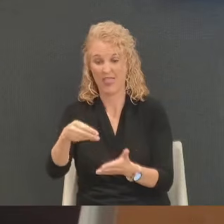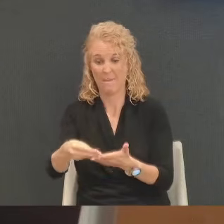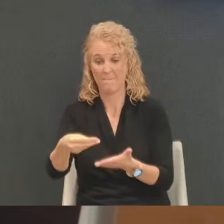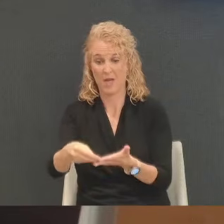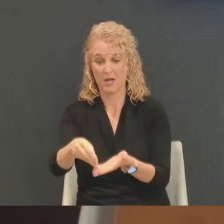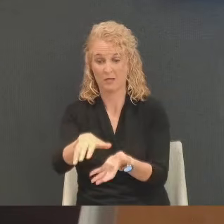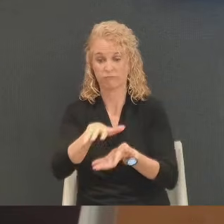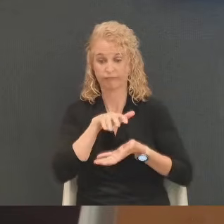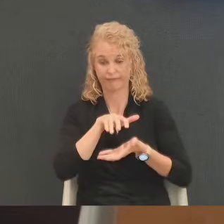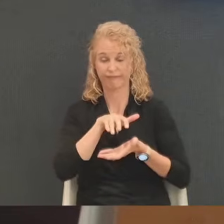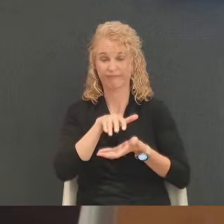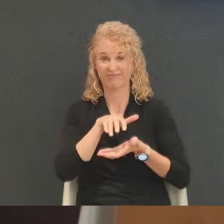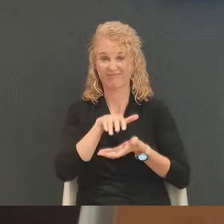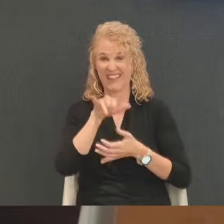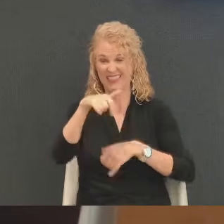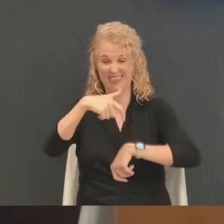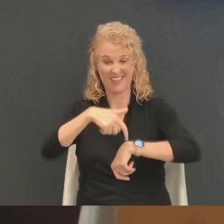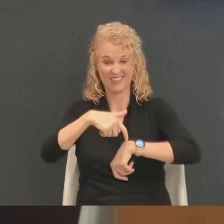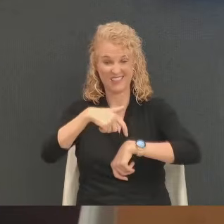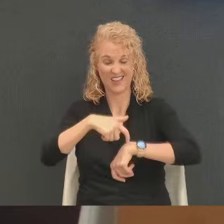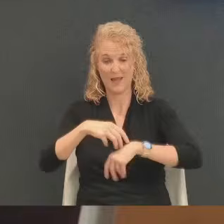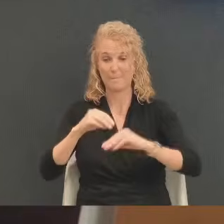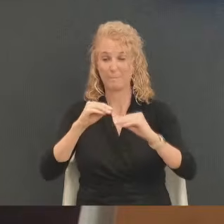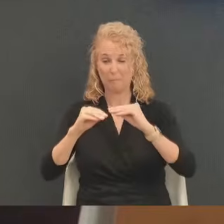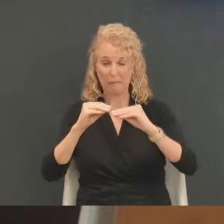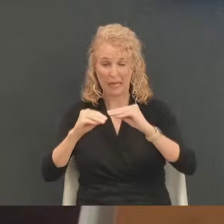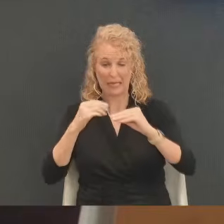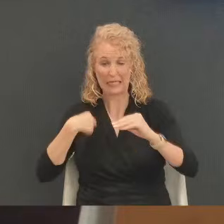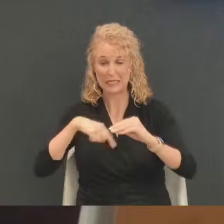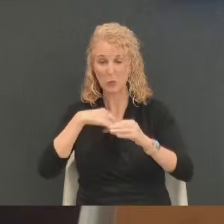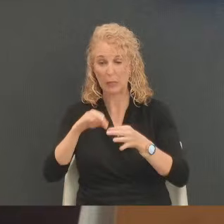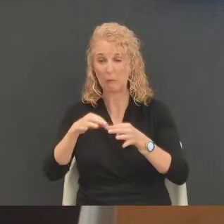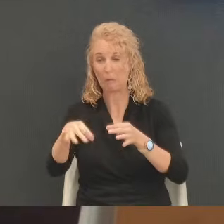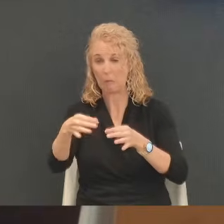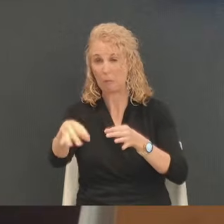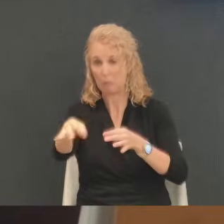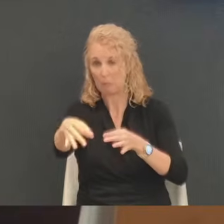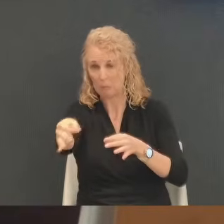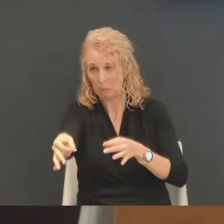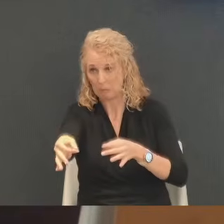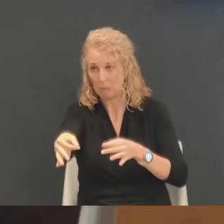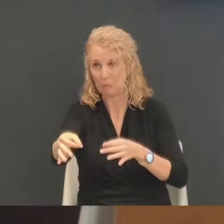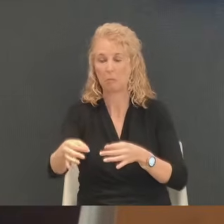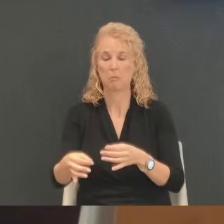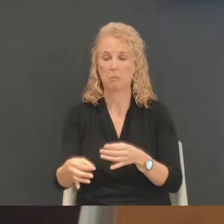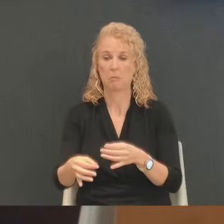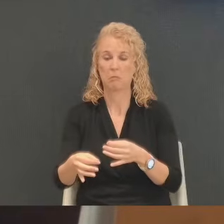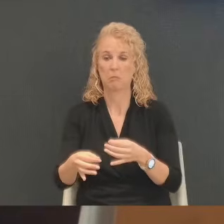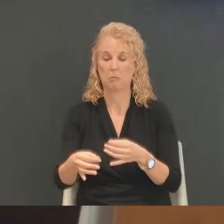we have not been capable of doing. We have systematically been uh trying to knock off.